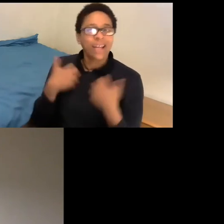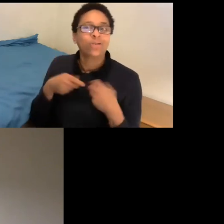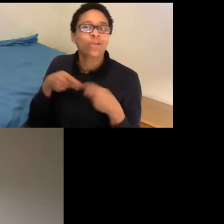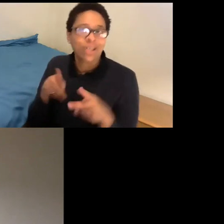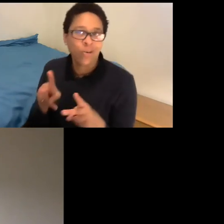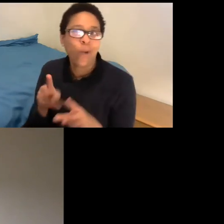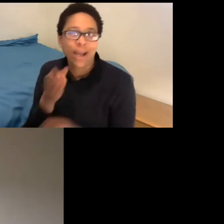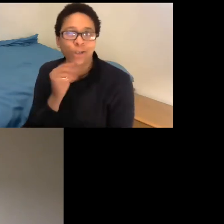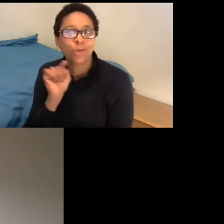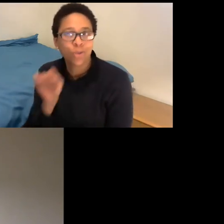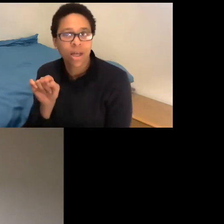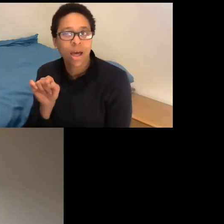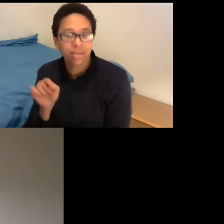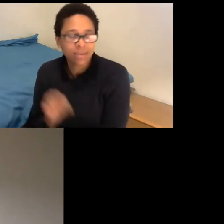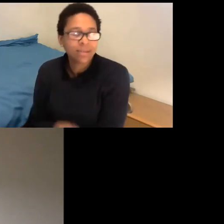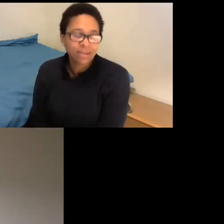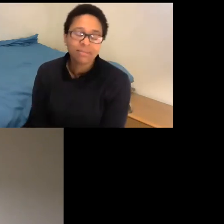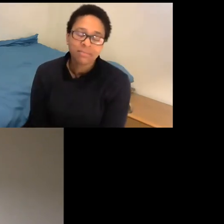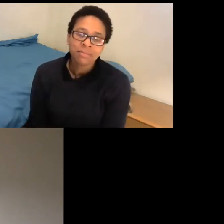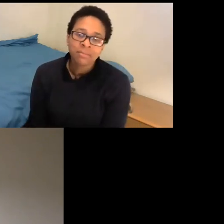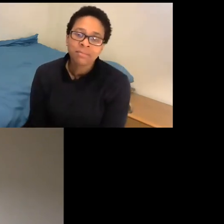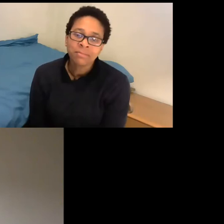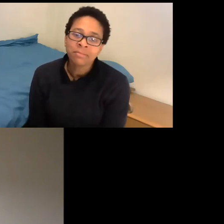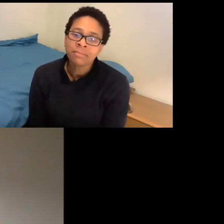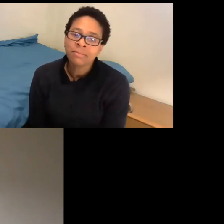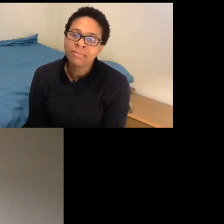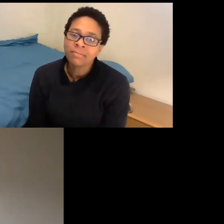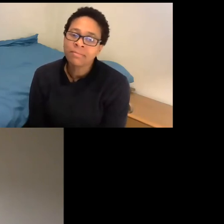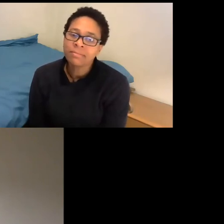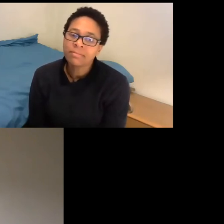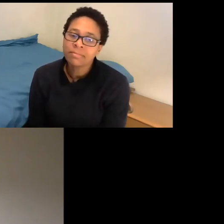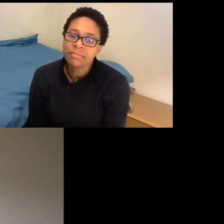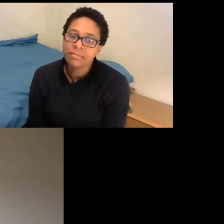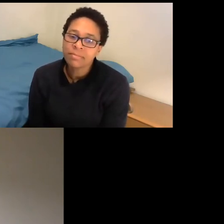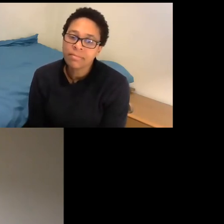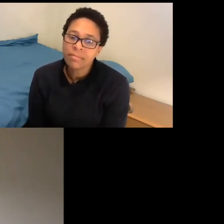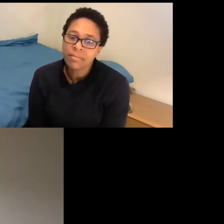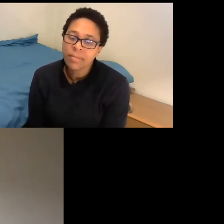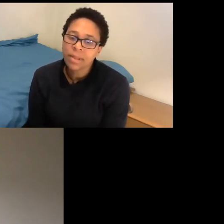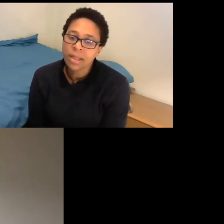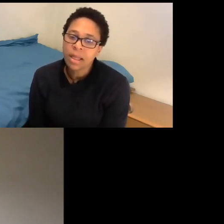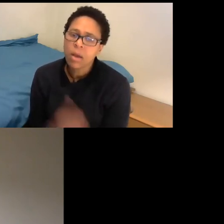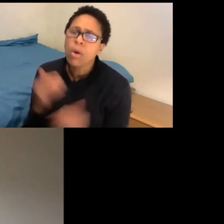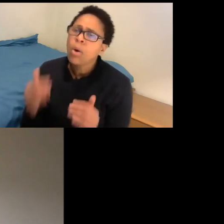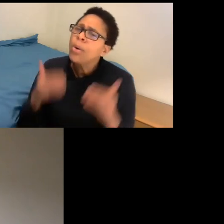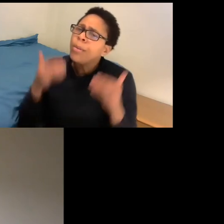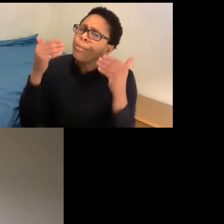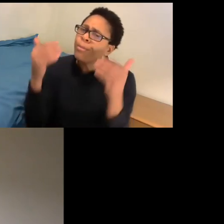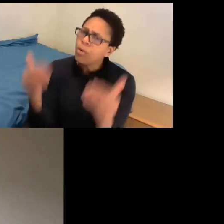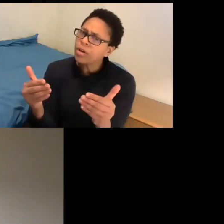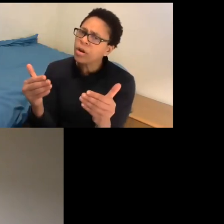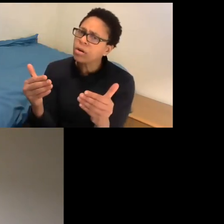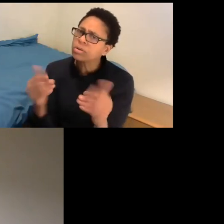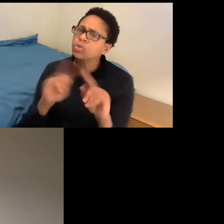women, as it were. And I think, going on to another topic, about